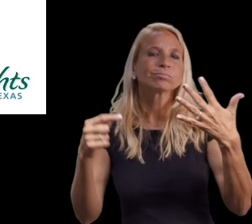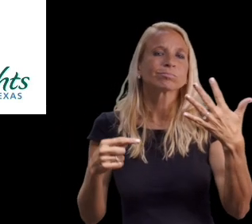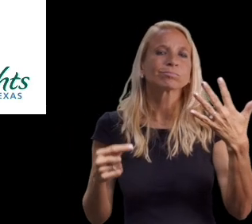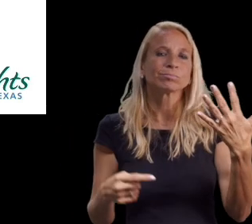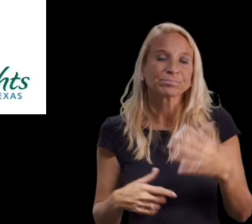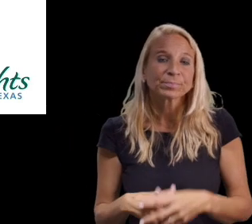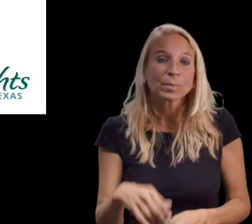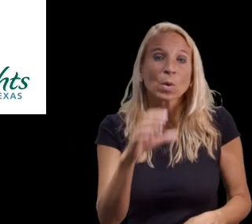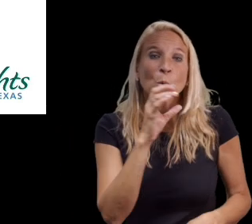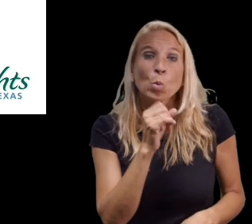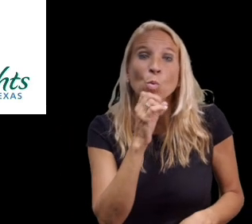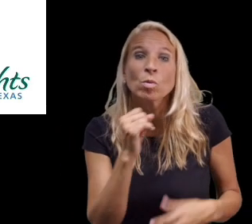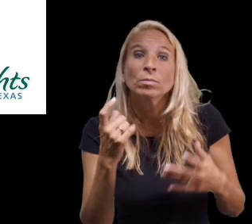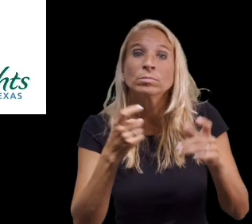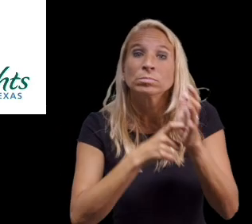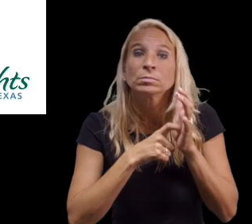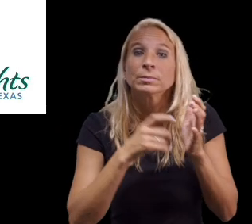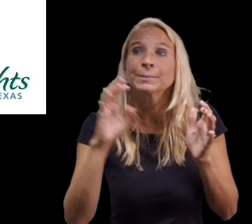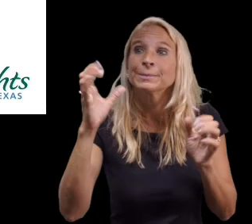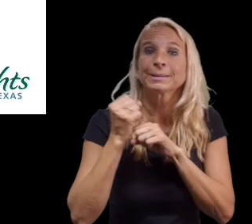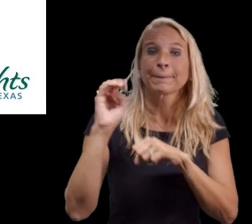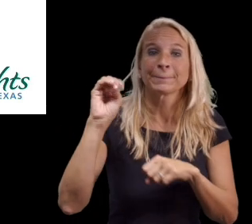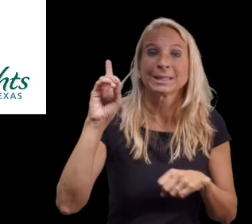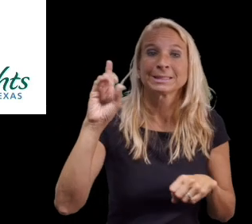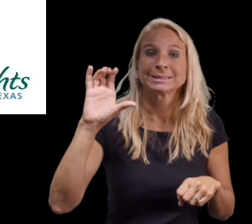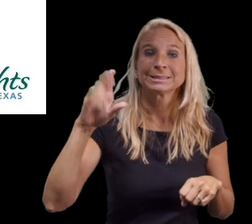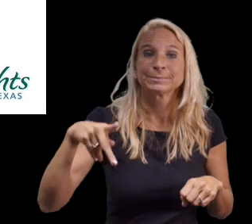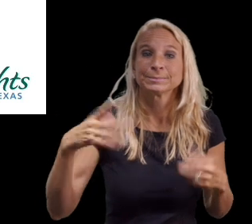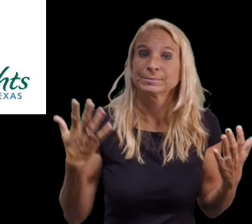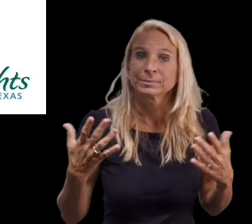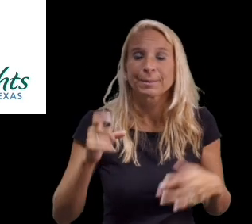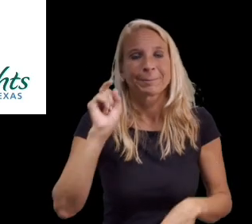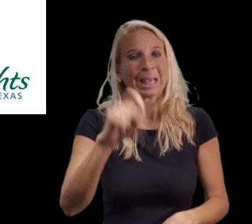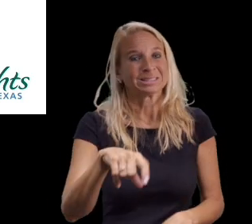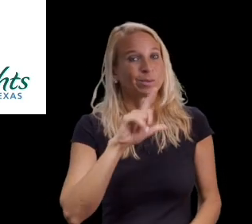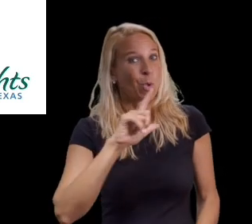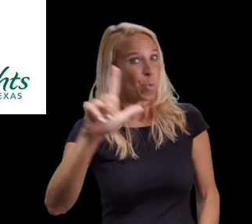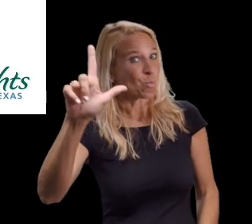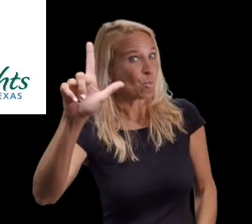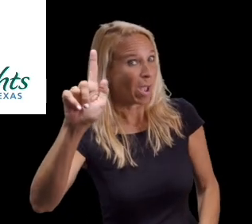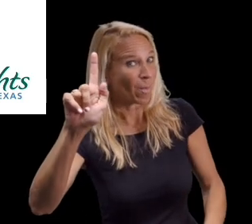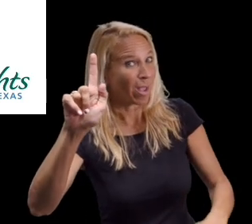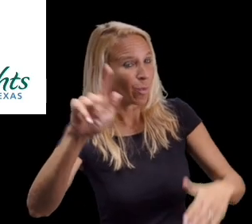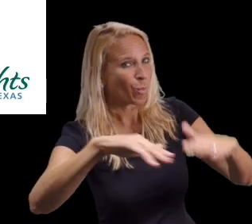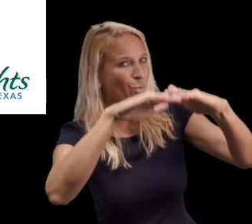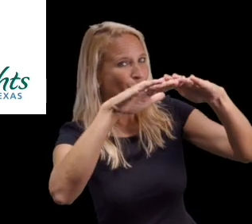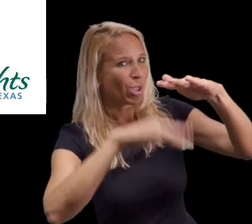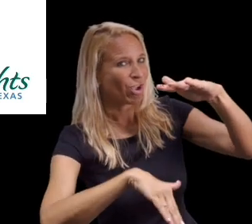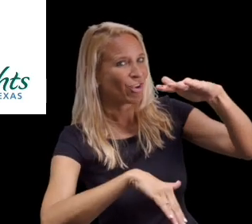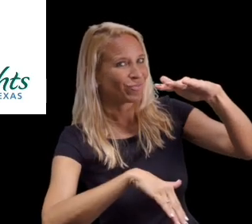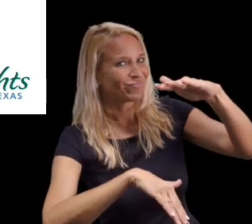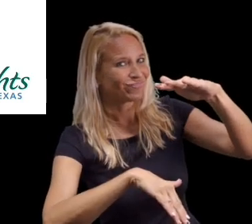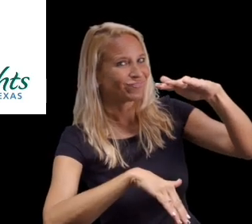The requirements to receive MDCP, a child must be younger than the age of 21.